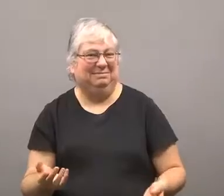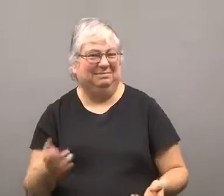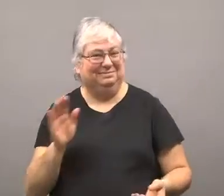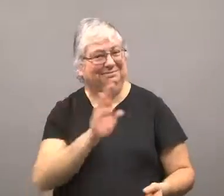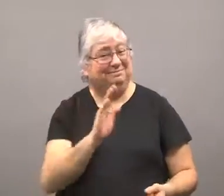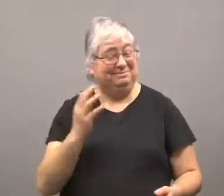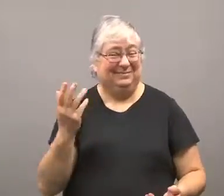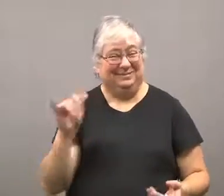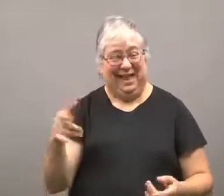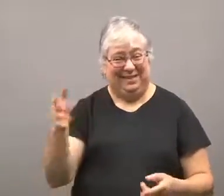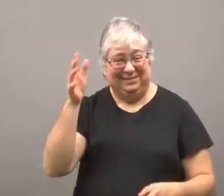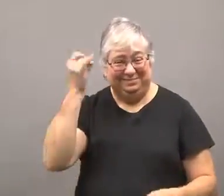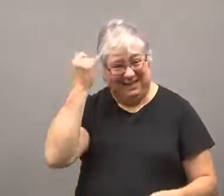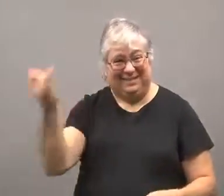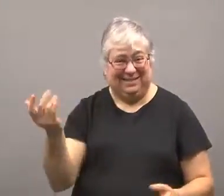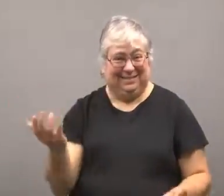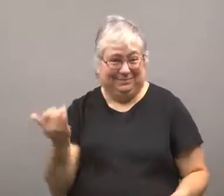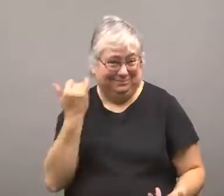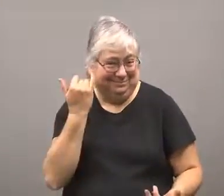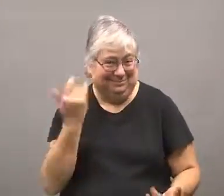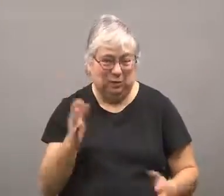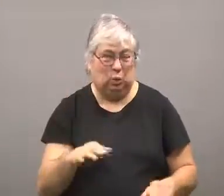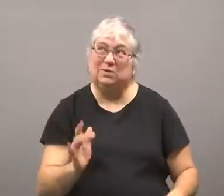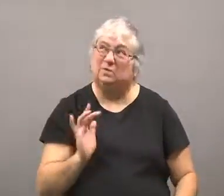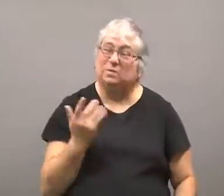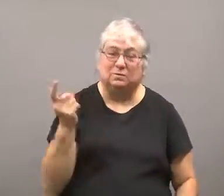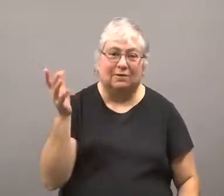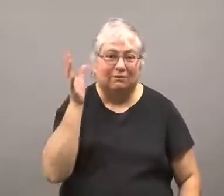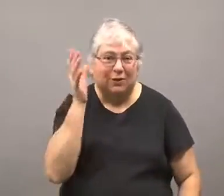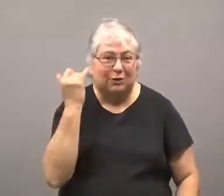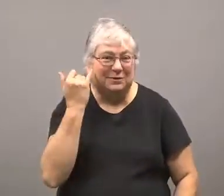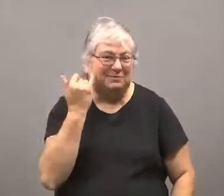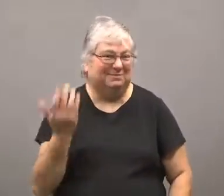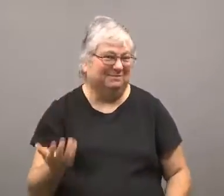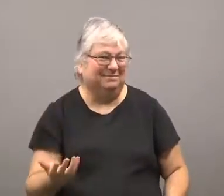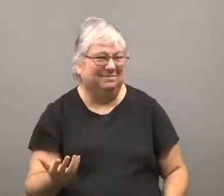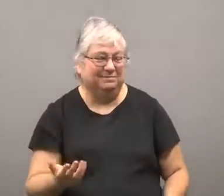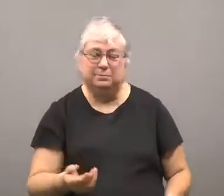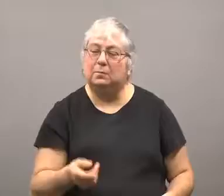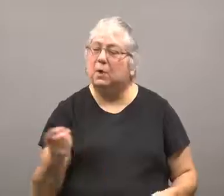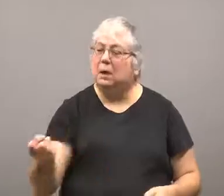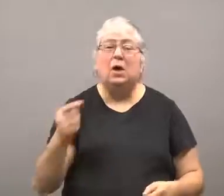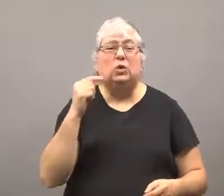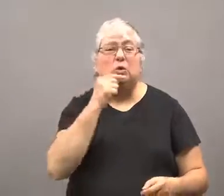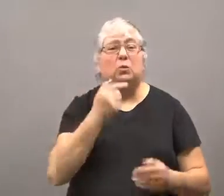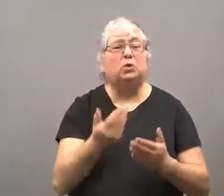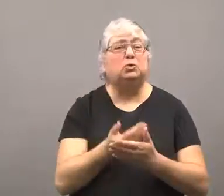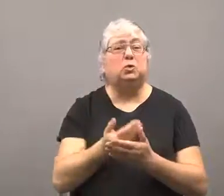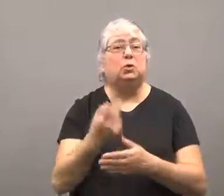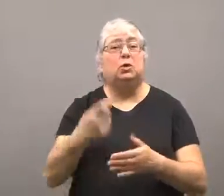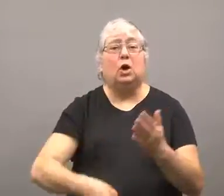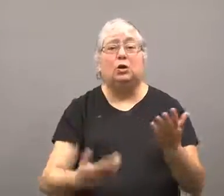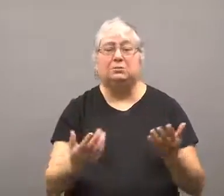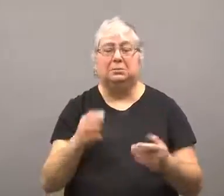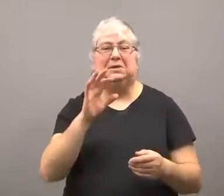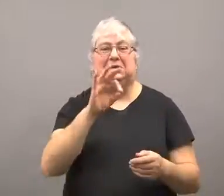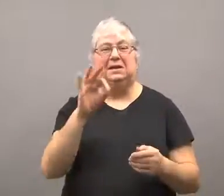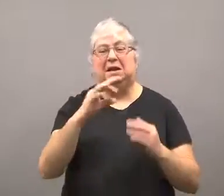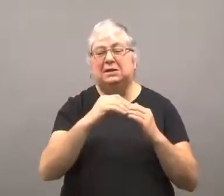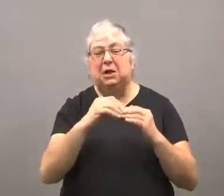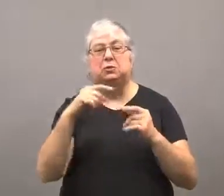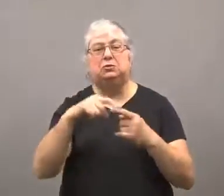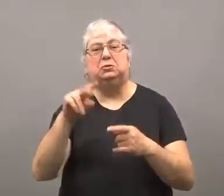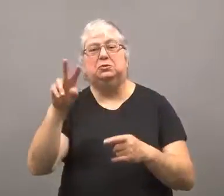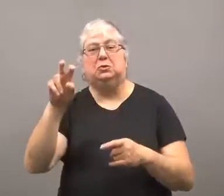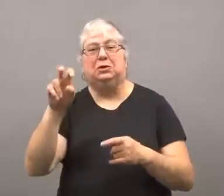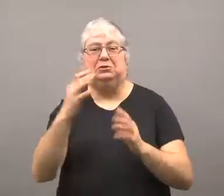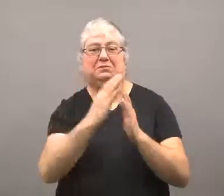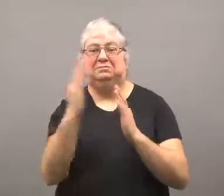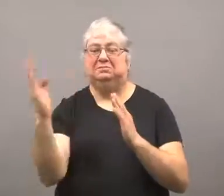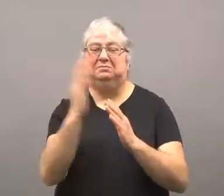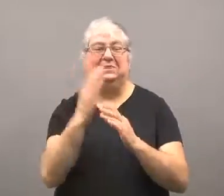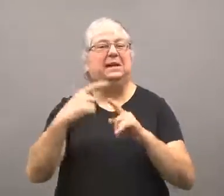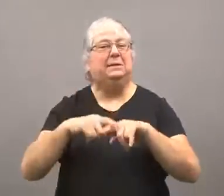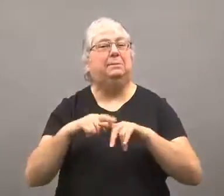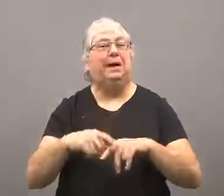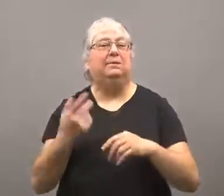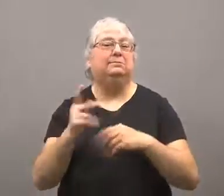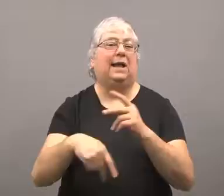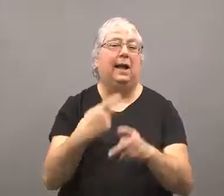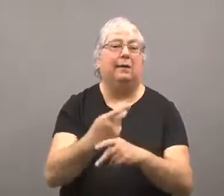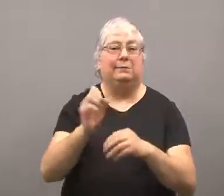That was his idea, and can you imagine the kids resenting him?